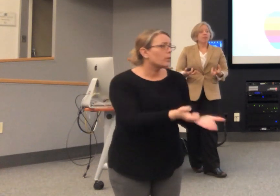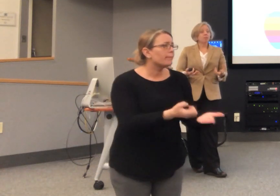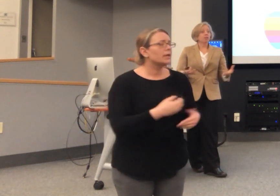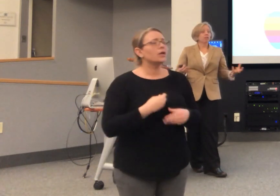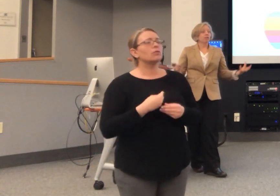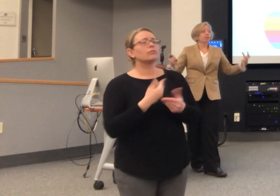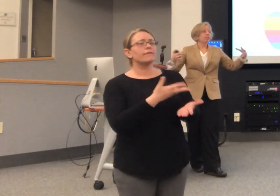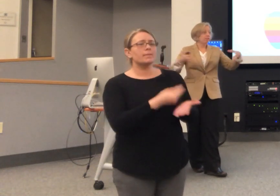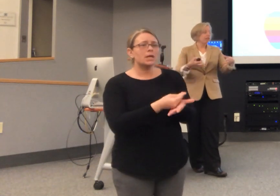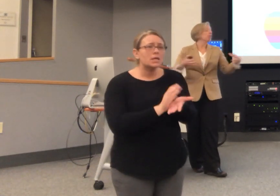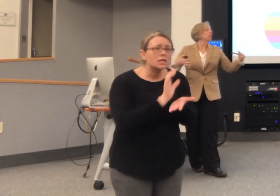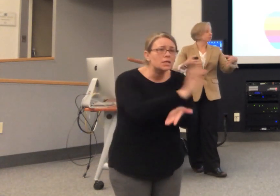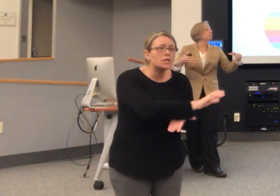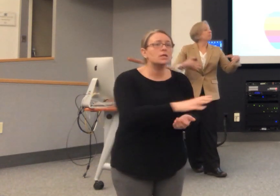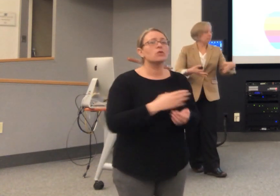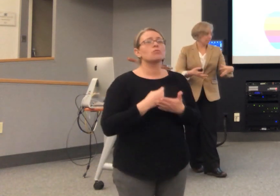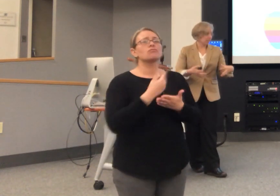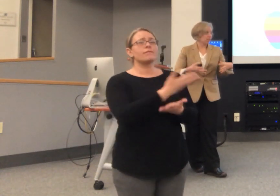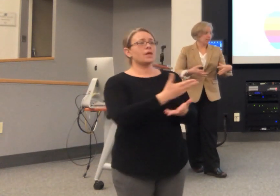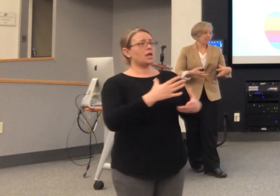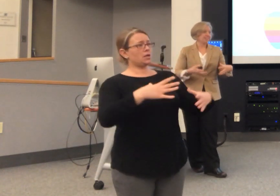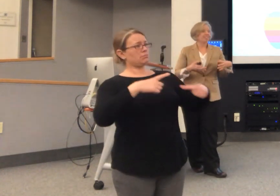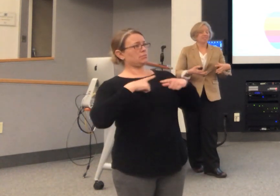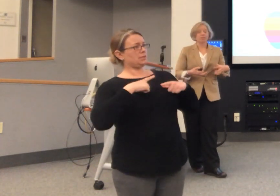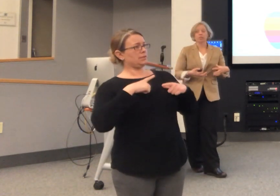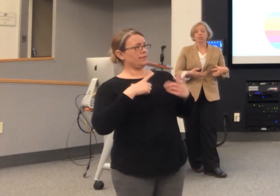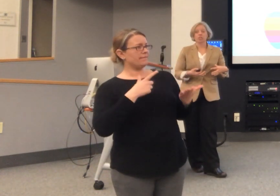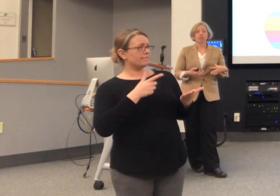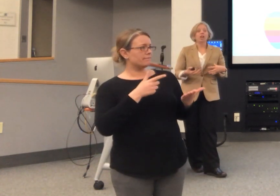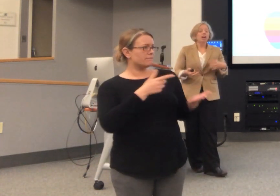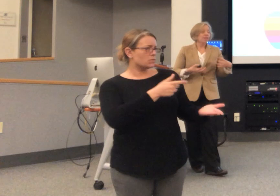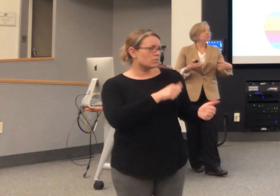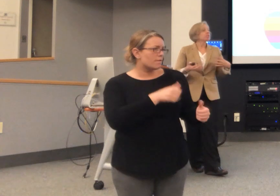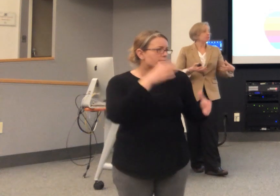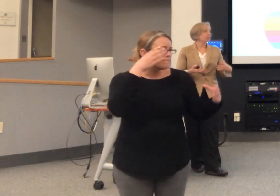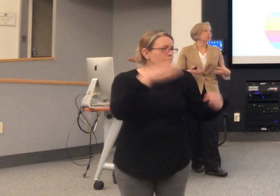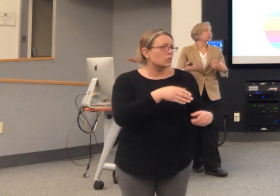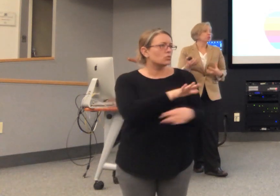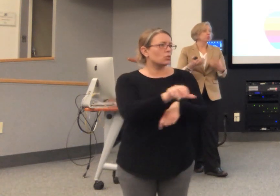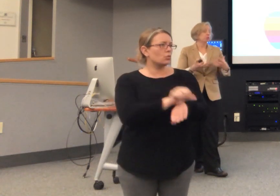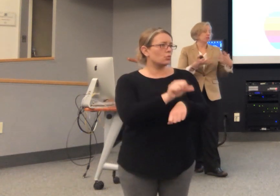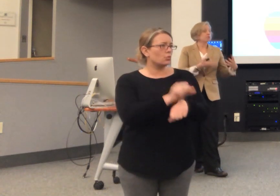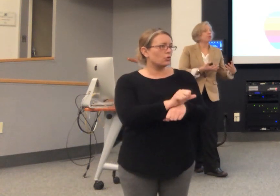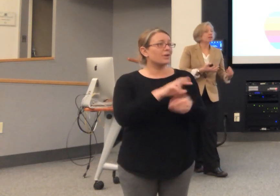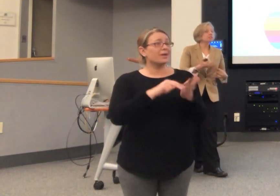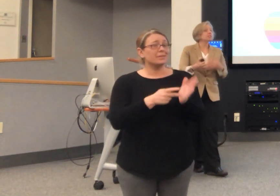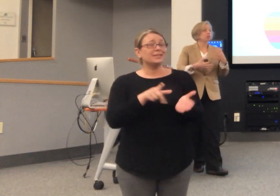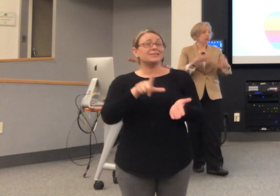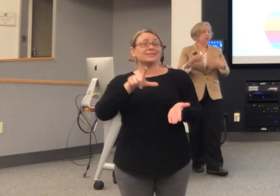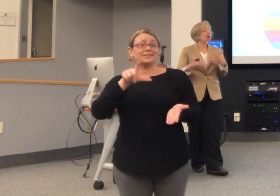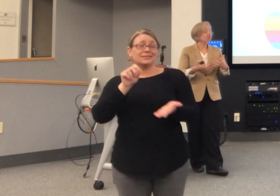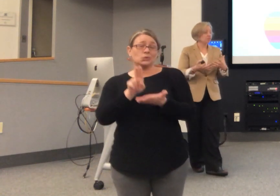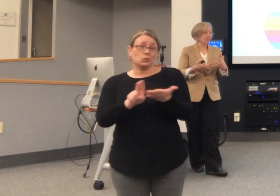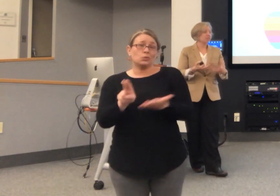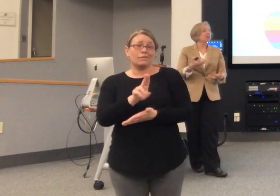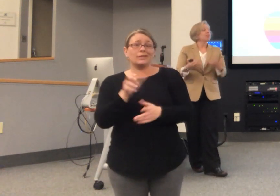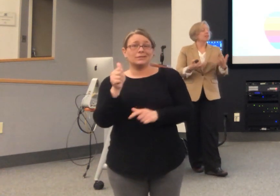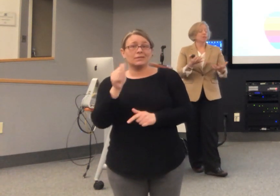At that point, they are reinvesting a lot in this creation and that's another place where you want to have a policy or have contracts that maybe will